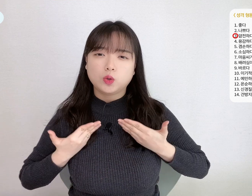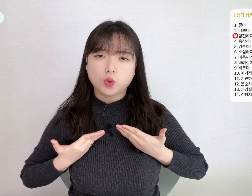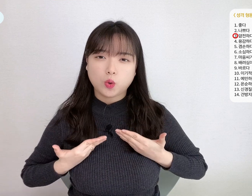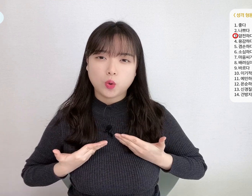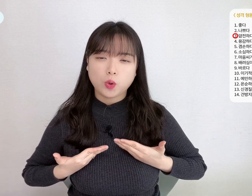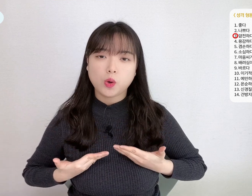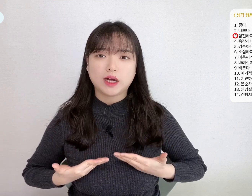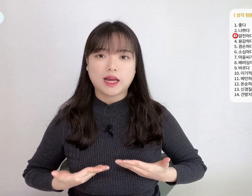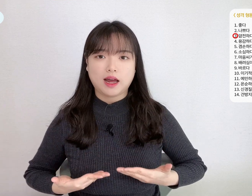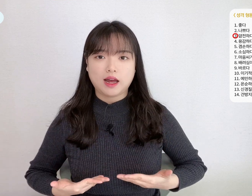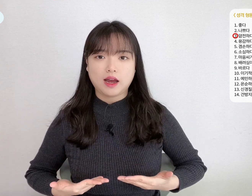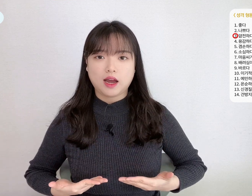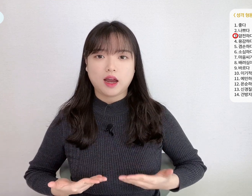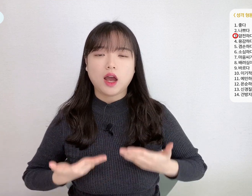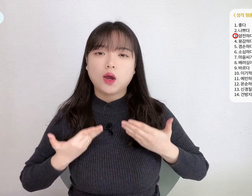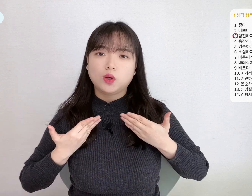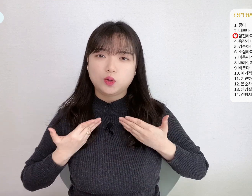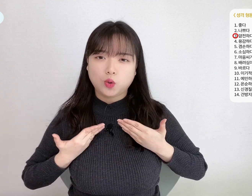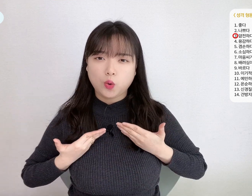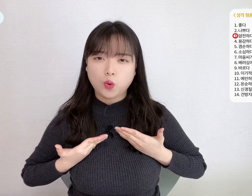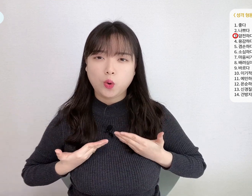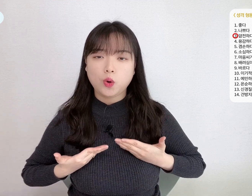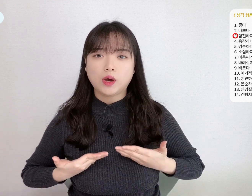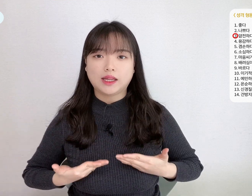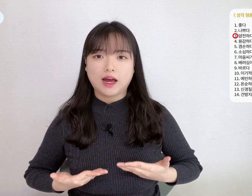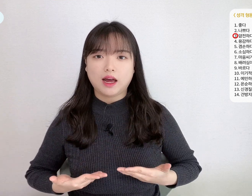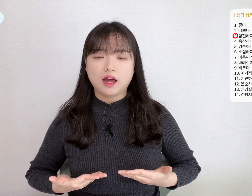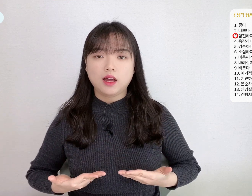from top to bottom [quiet]